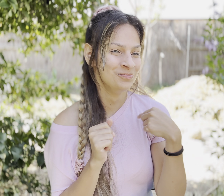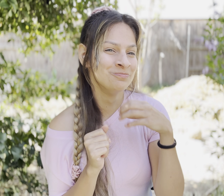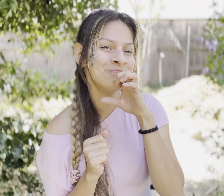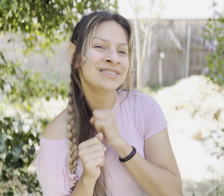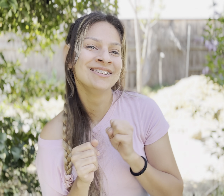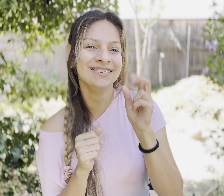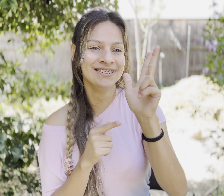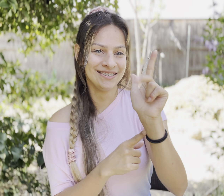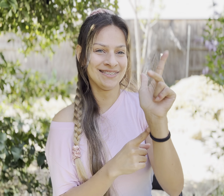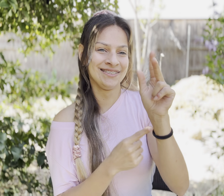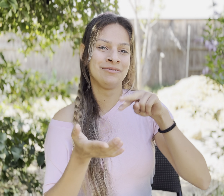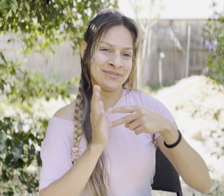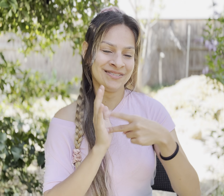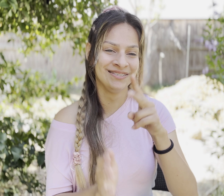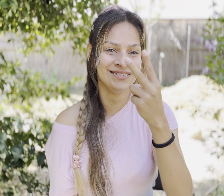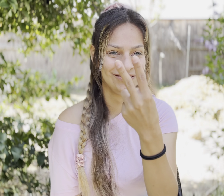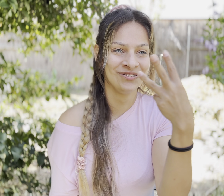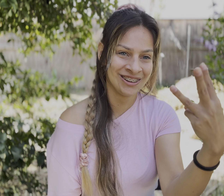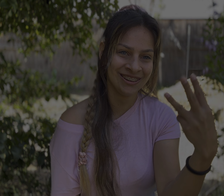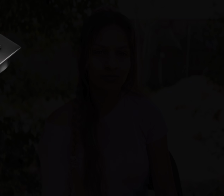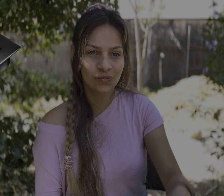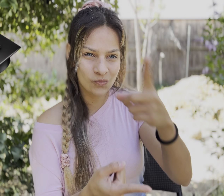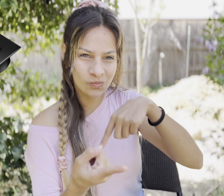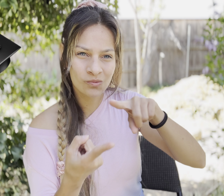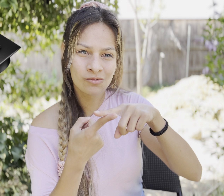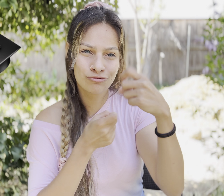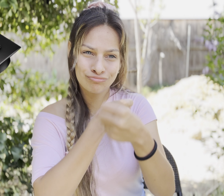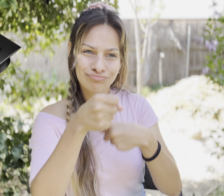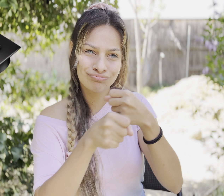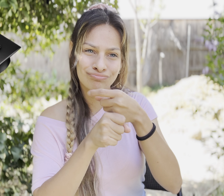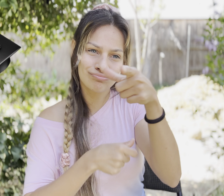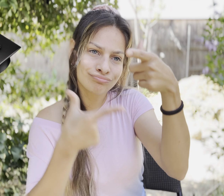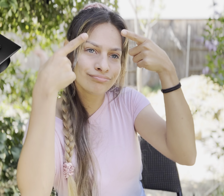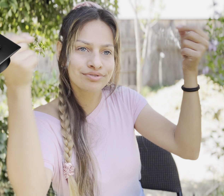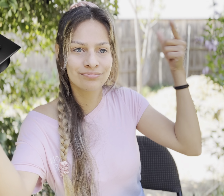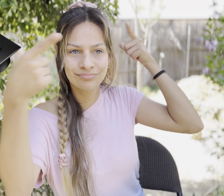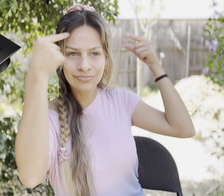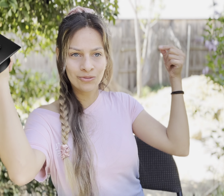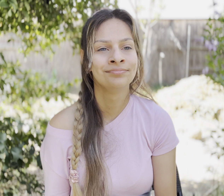I am 23 years old. When year did you graduate?